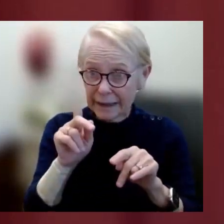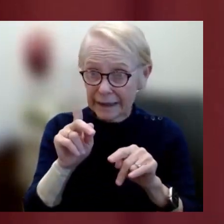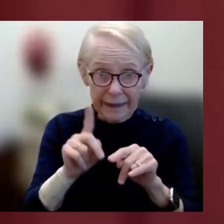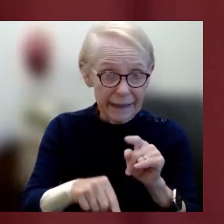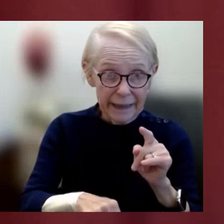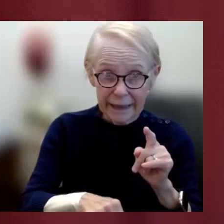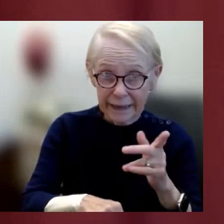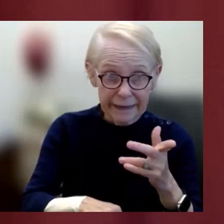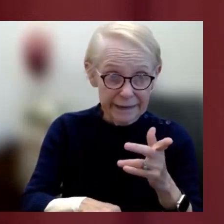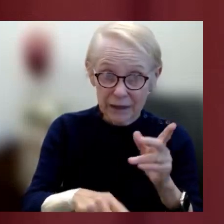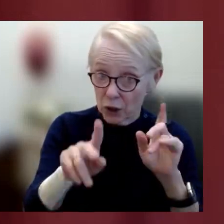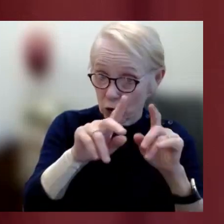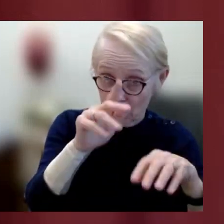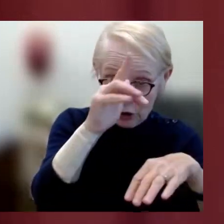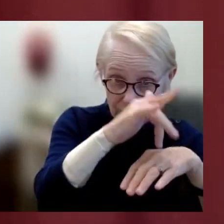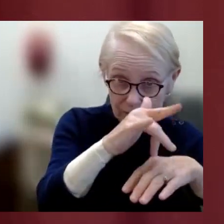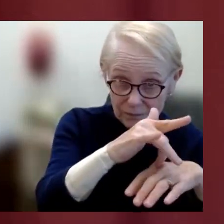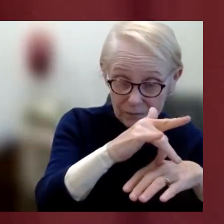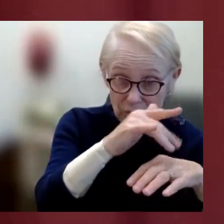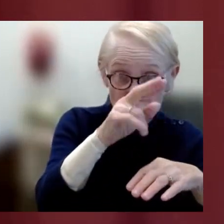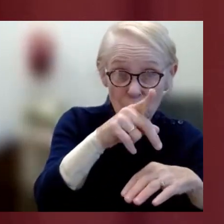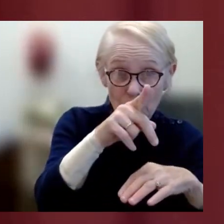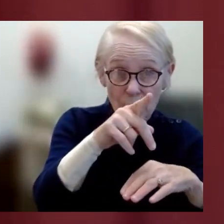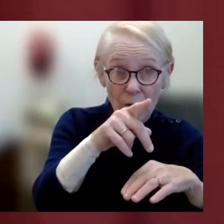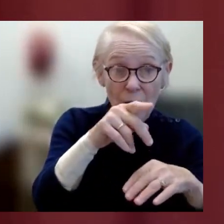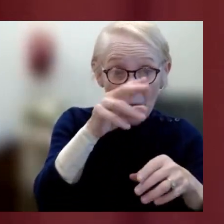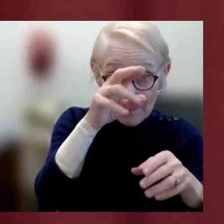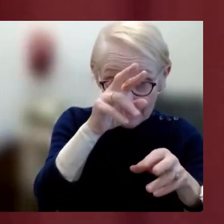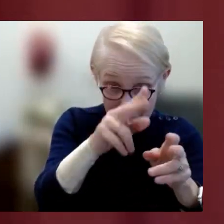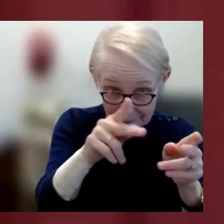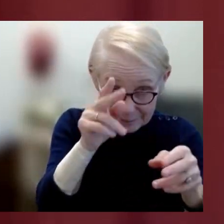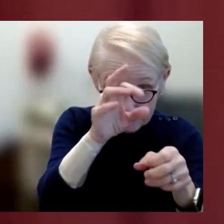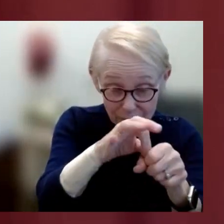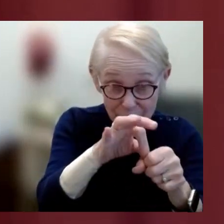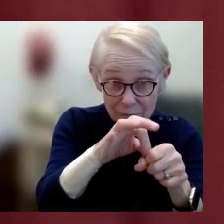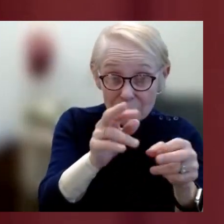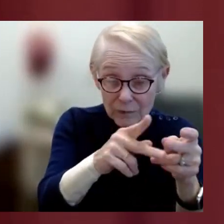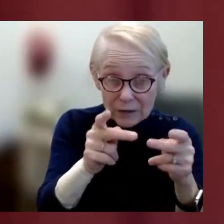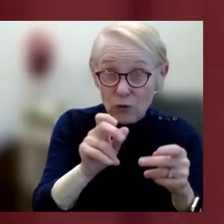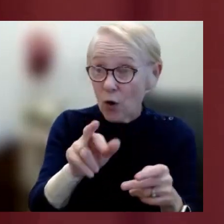polling place or at their place of residence on Election Day or someone who has a disability so